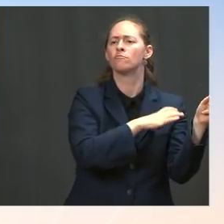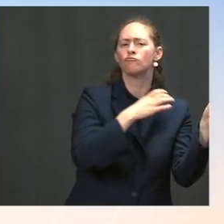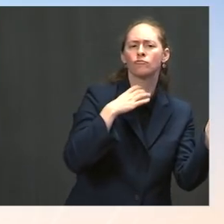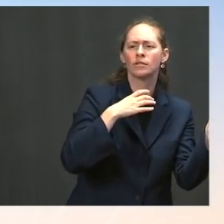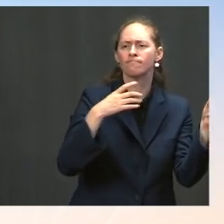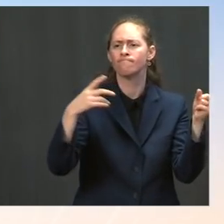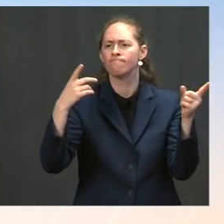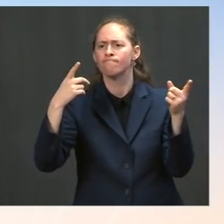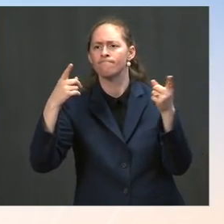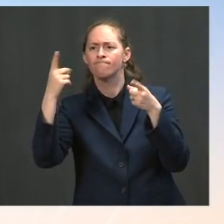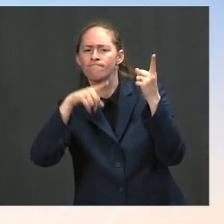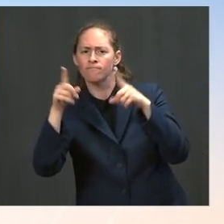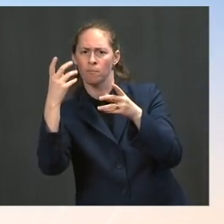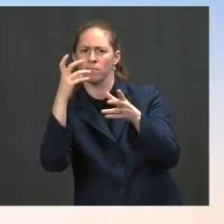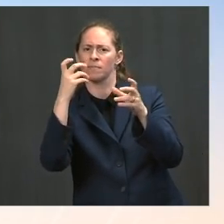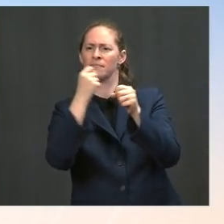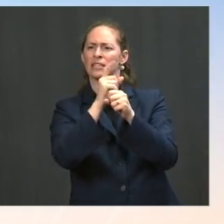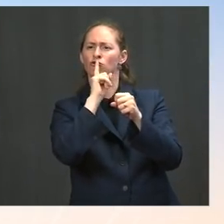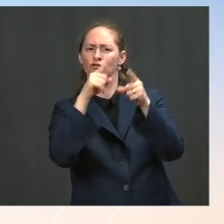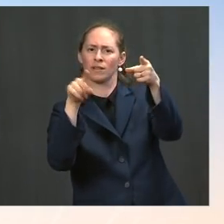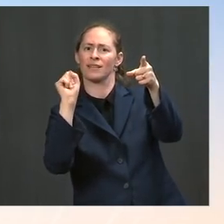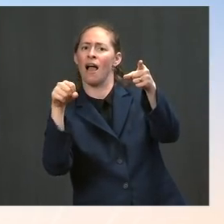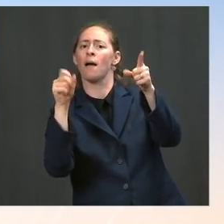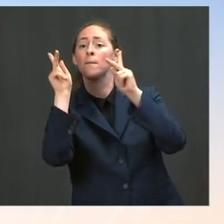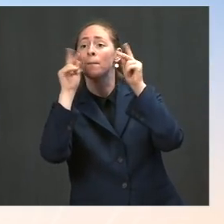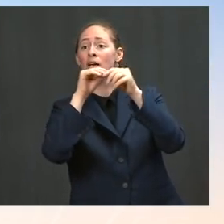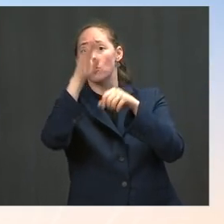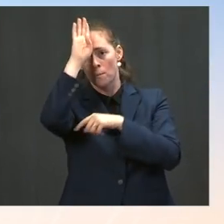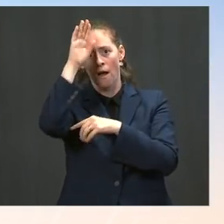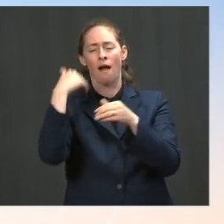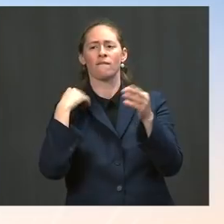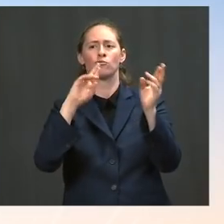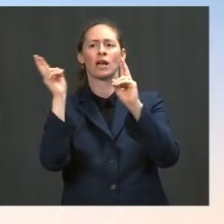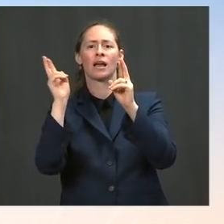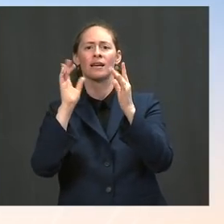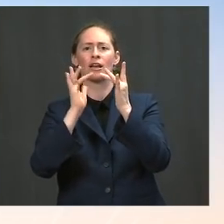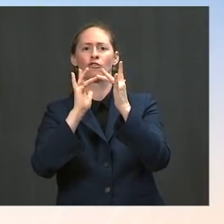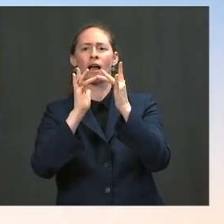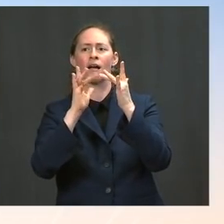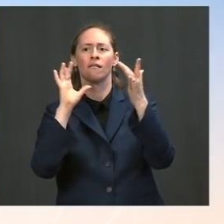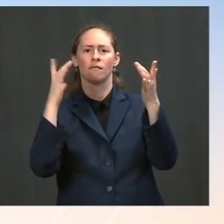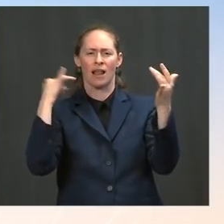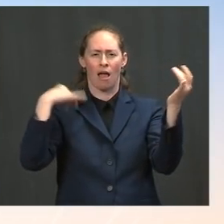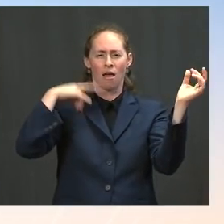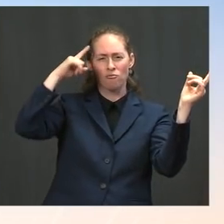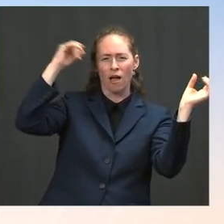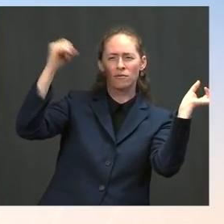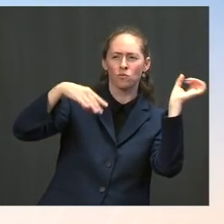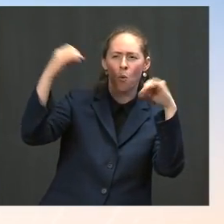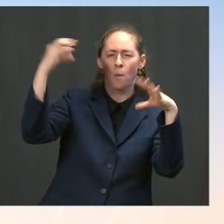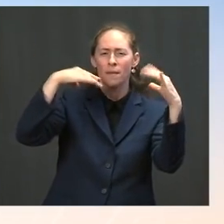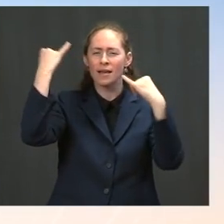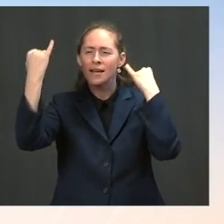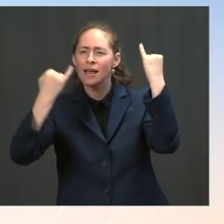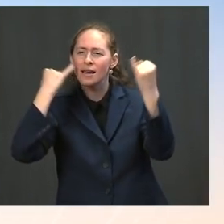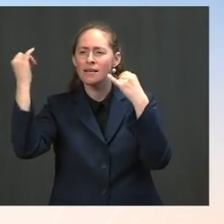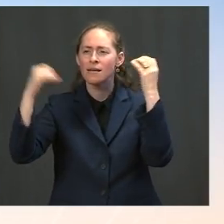We're looking at options. There are a lot of ideas out there. We are also looking to leverage our international -- international organization partners